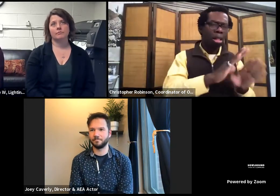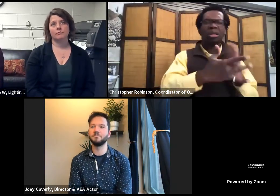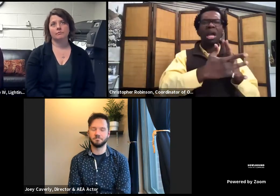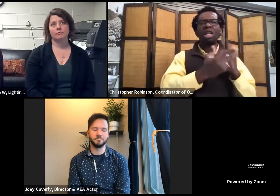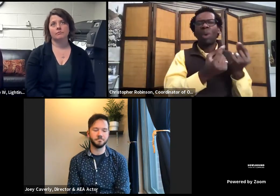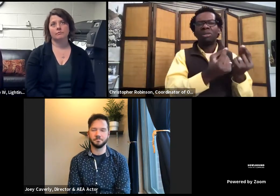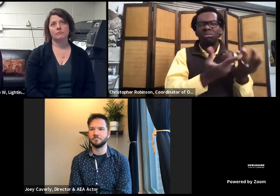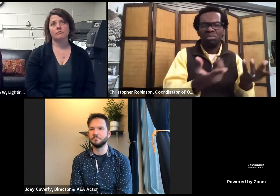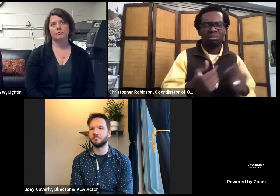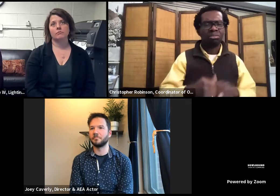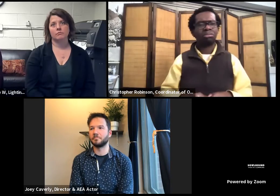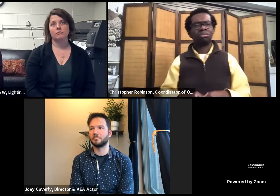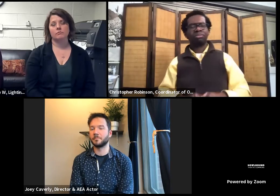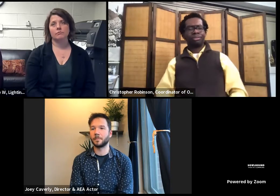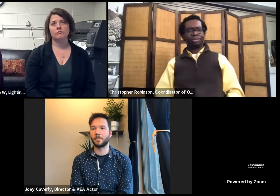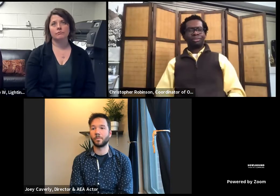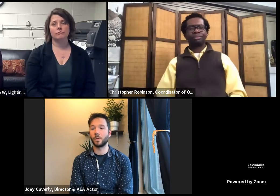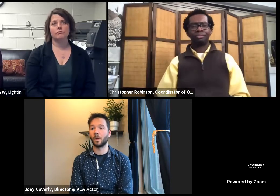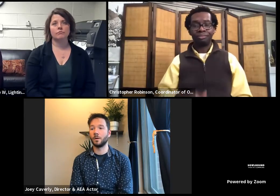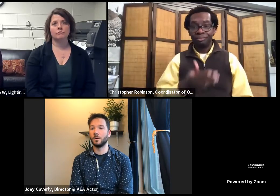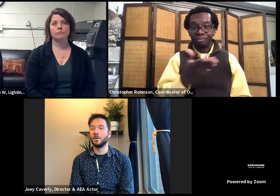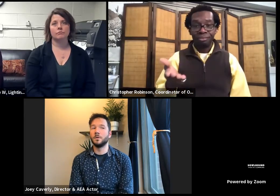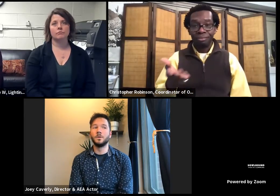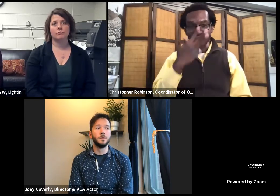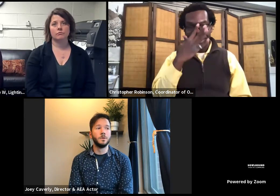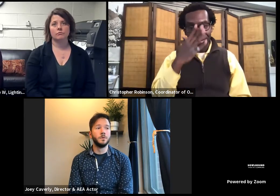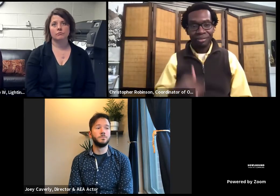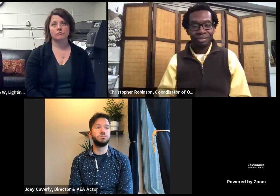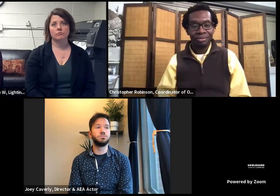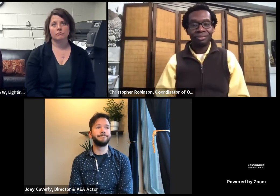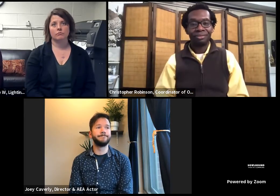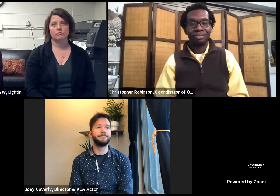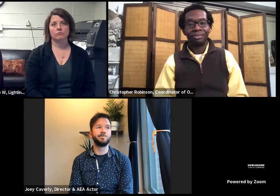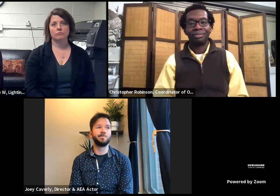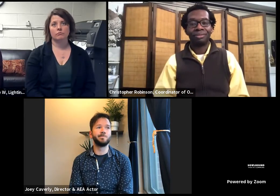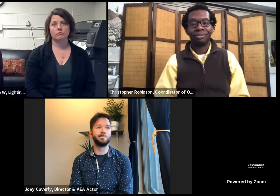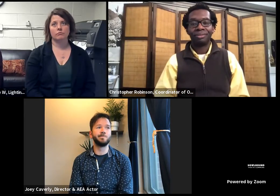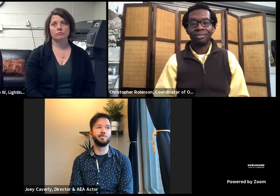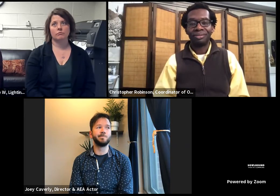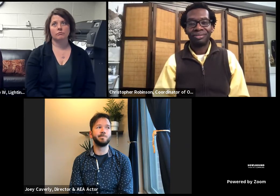Talking about, like, how do you manage that space, in table reads, rehearsals, the early stuff,